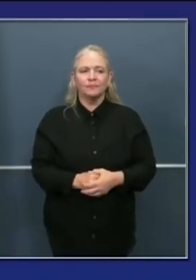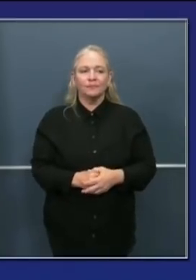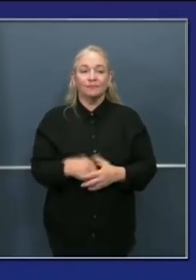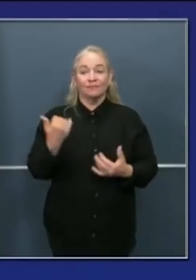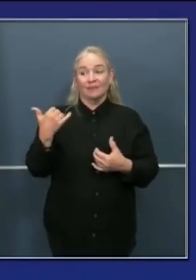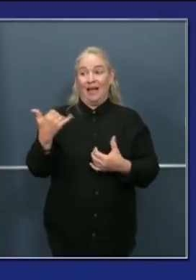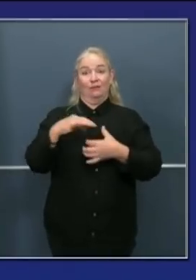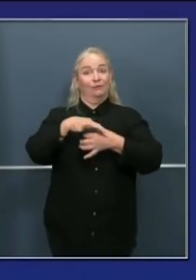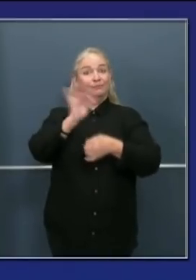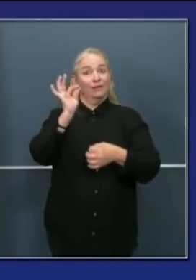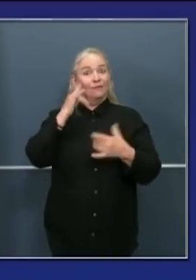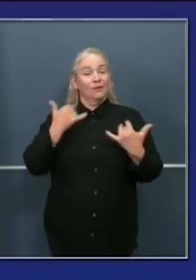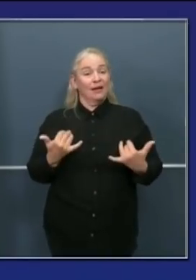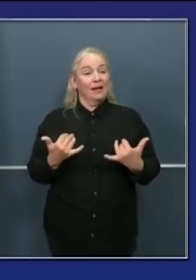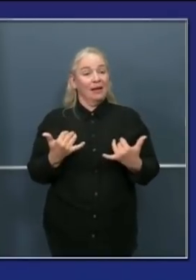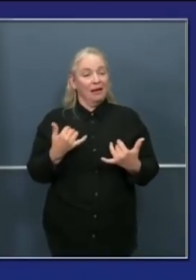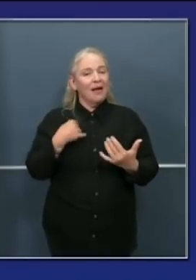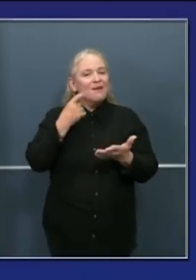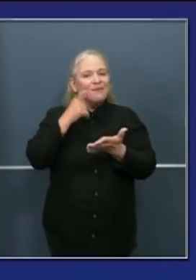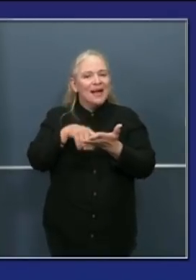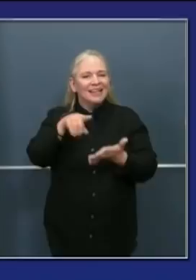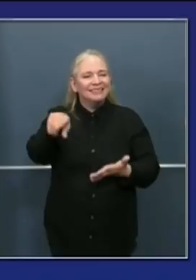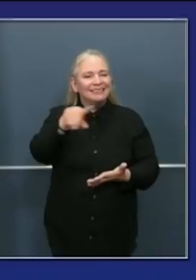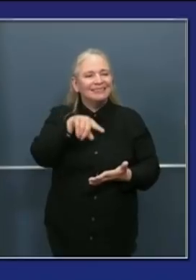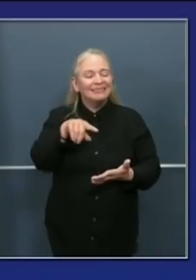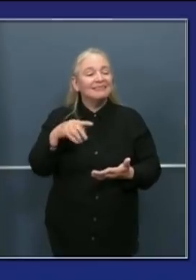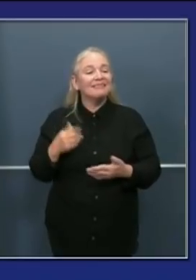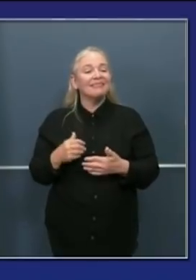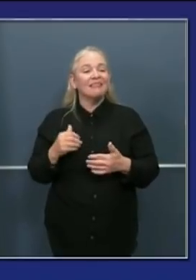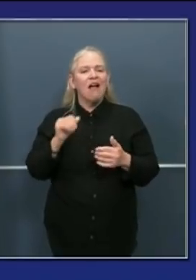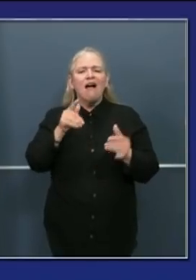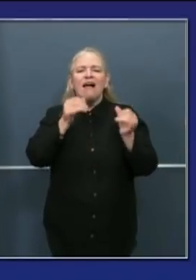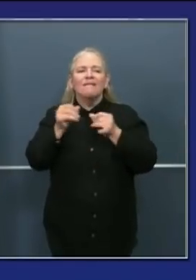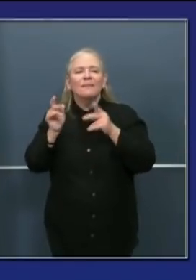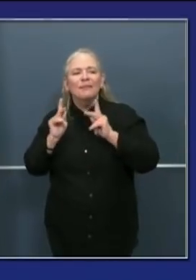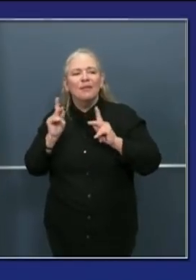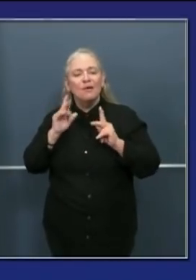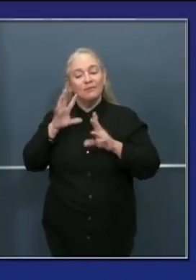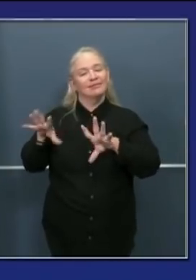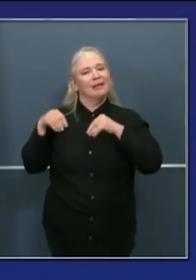VERY GRATEFUL FOR THAT. THAT'S THE SPIRIT AT THE MOMENT, SPIRIT OF THE TIMES.